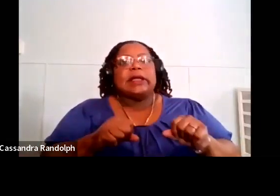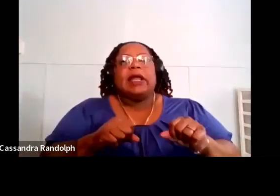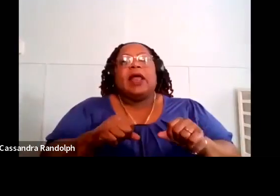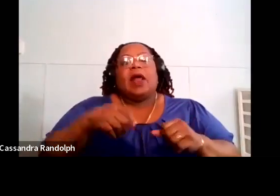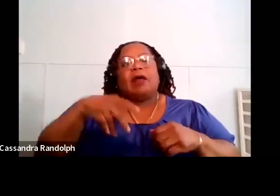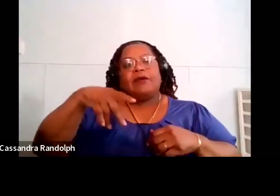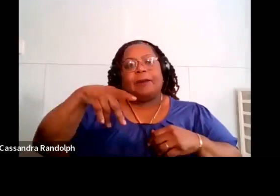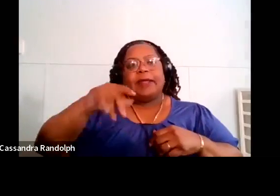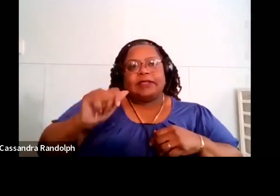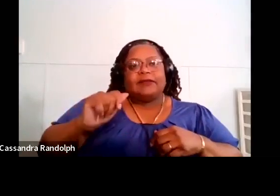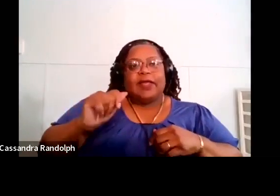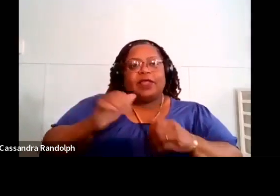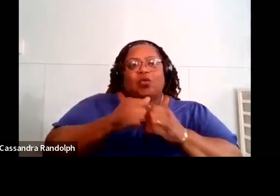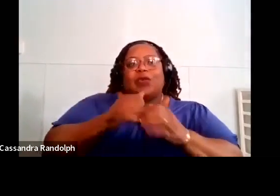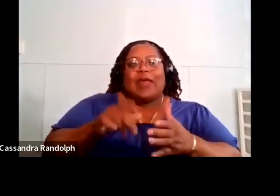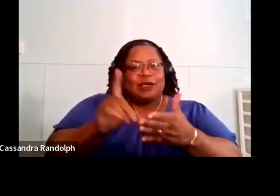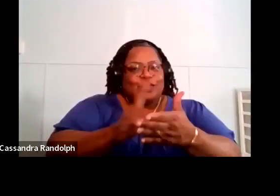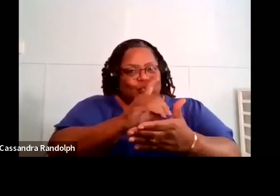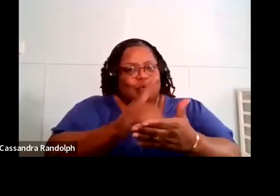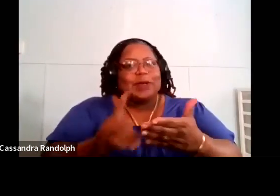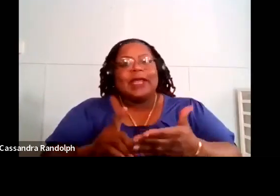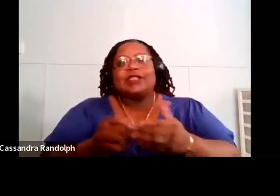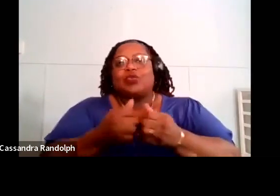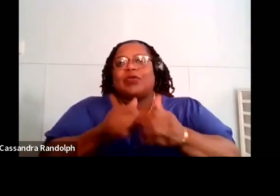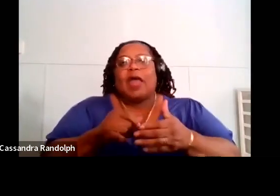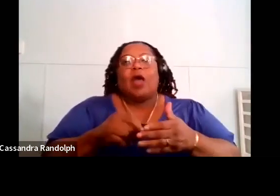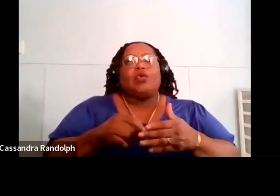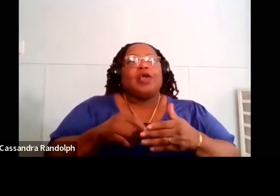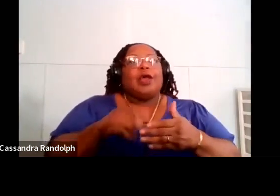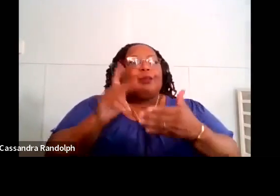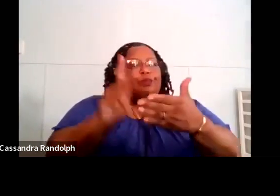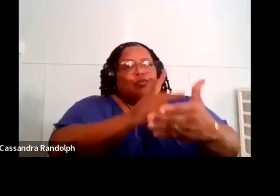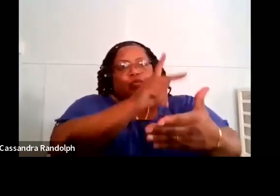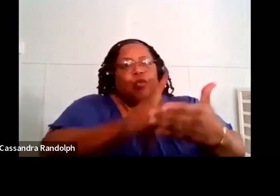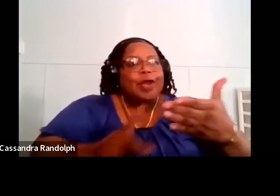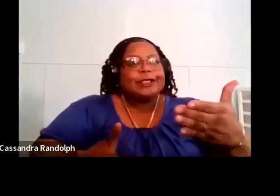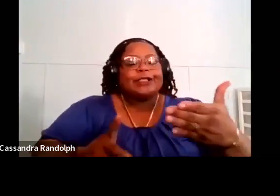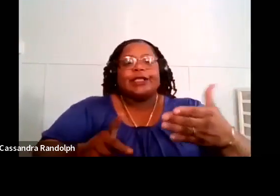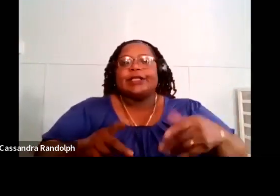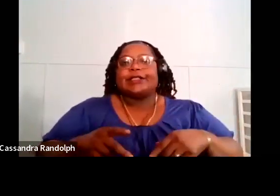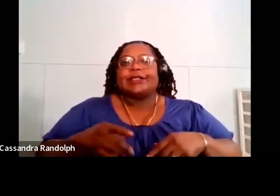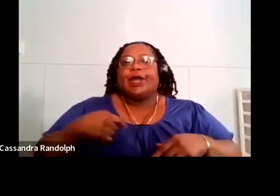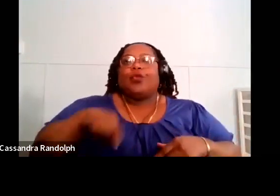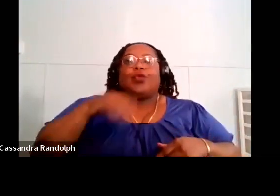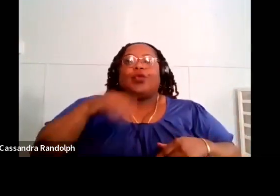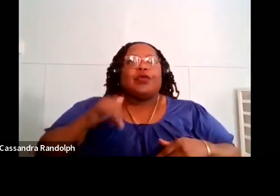but I'm very serious about this we want to know that